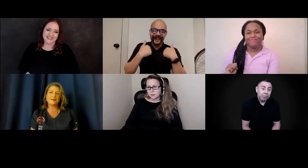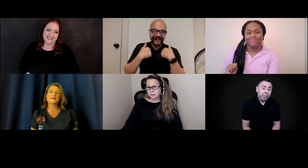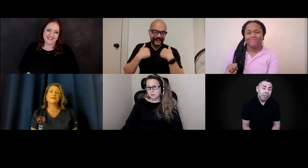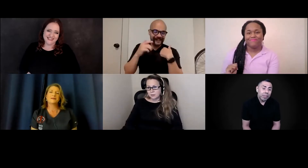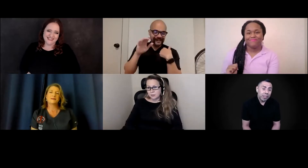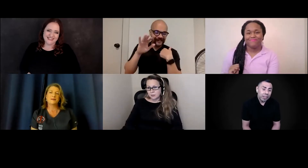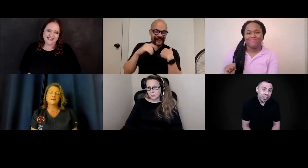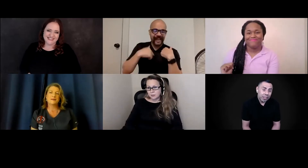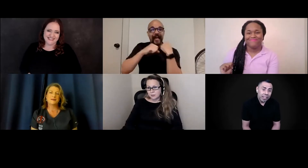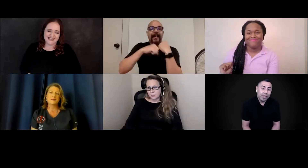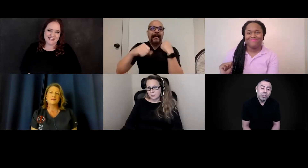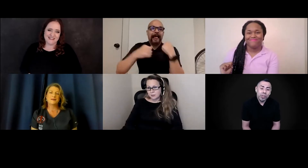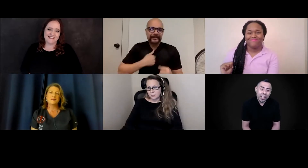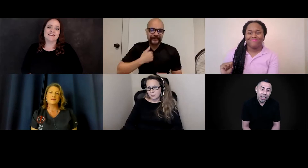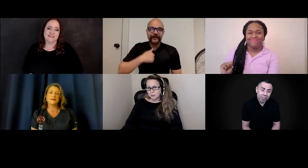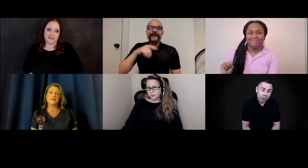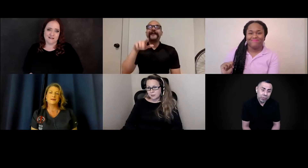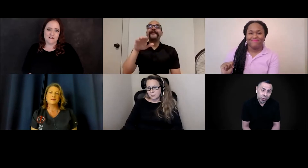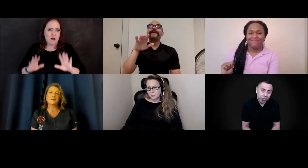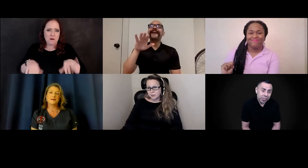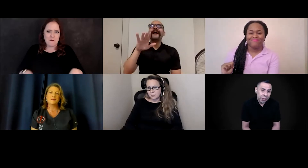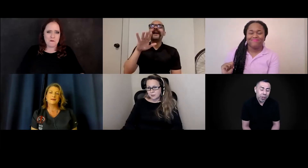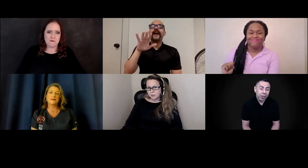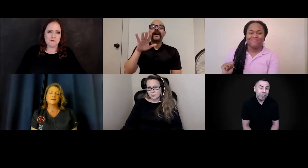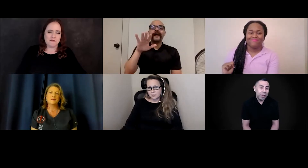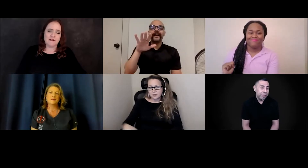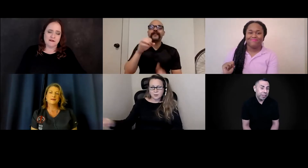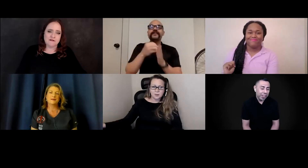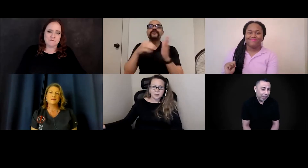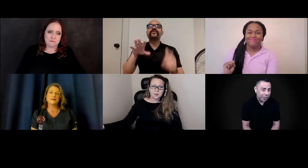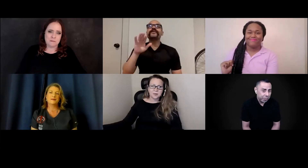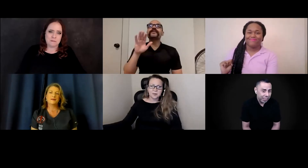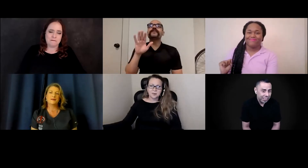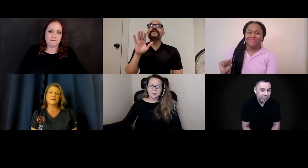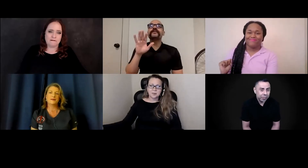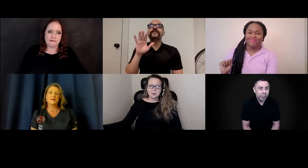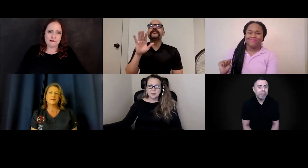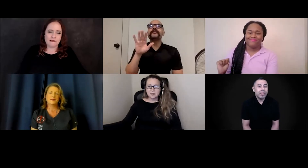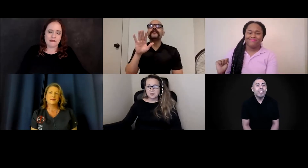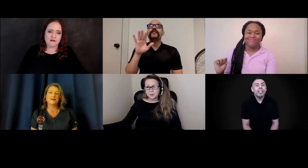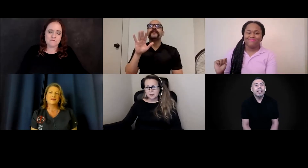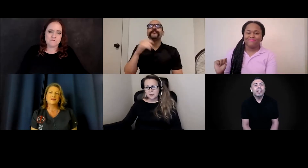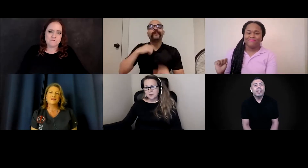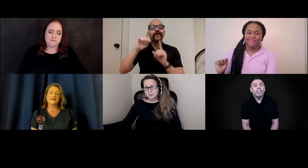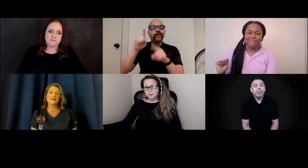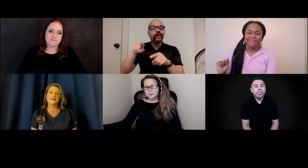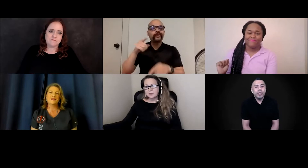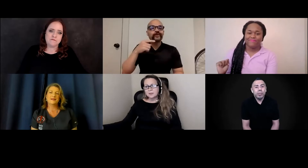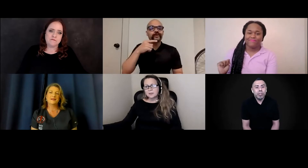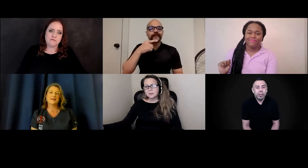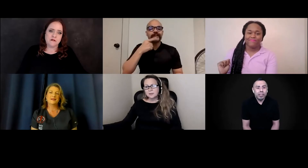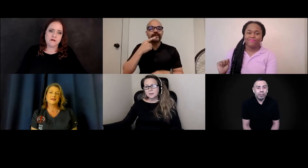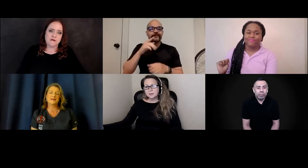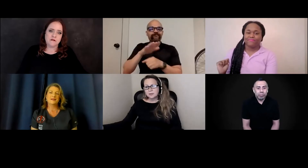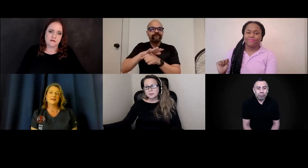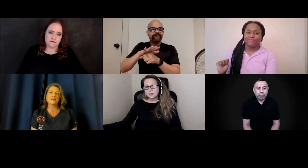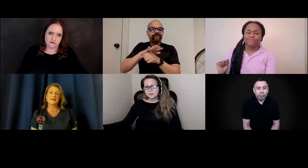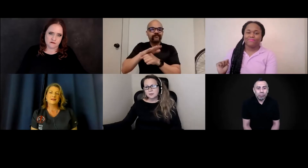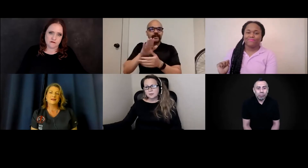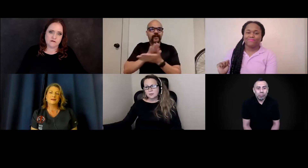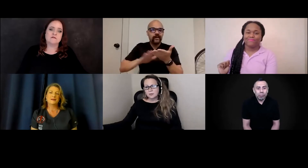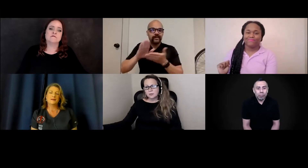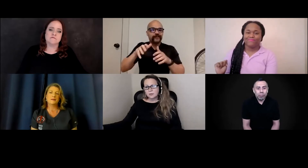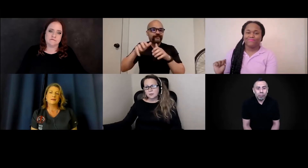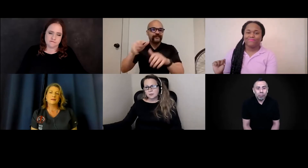Now, switching hats and switching roles, I'm sorry if that might have been a long response.